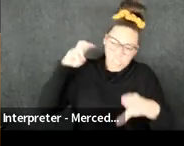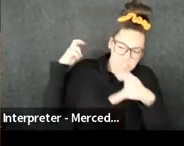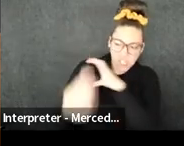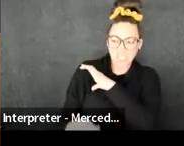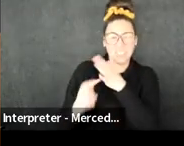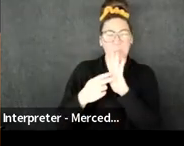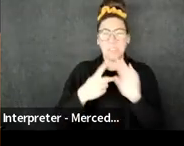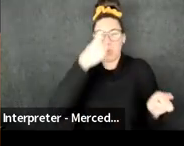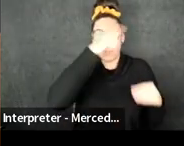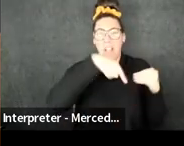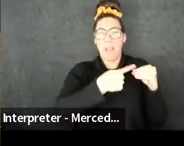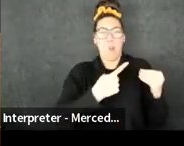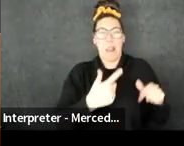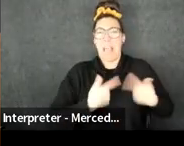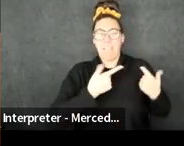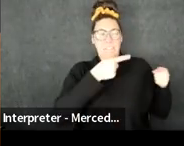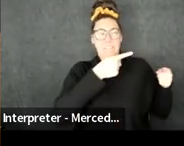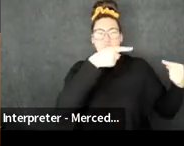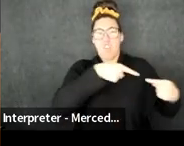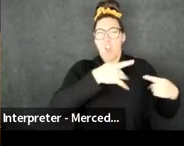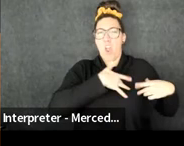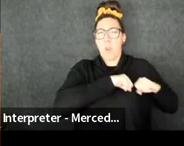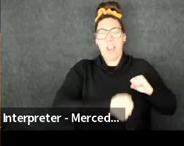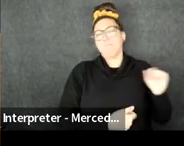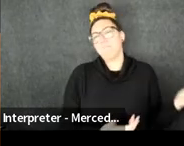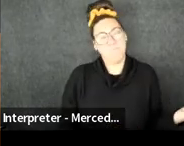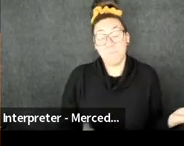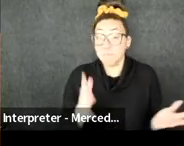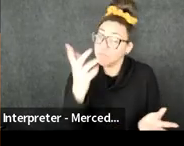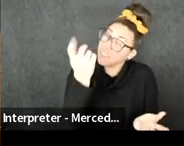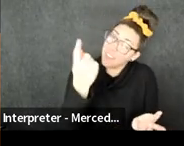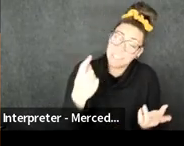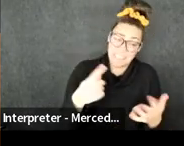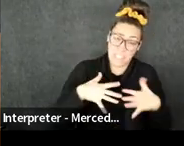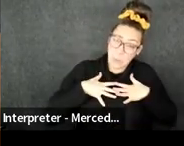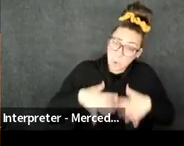however, where I didn't understand was depression and anxiety was things that are eating me inside.